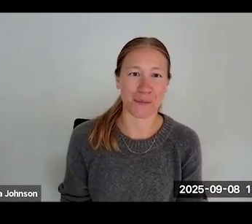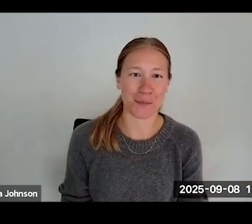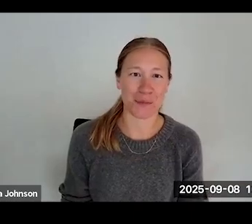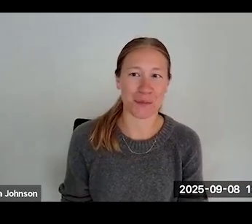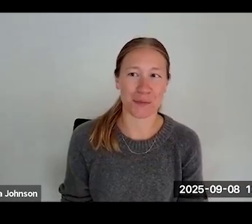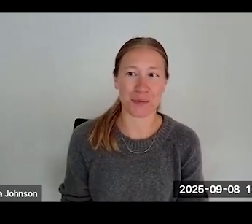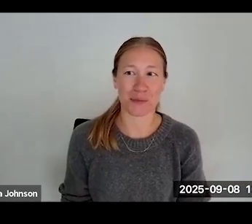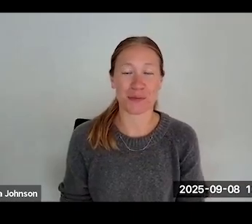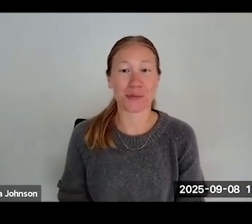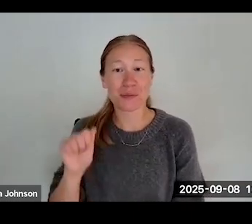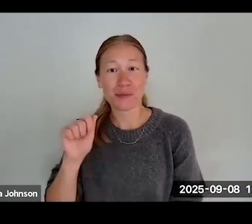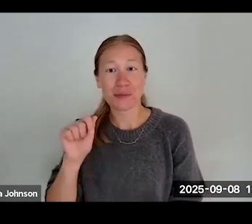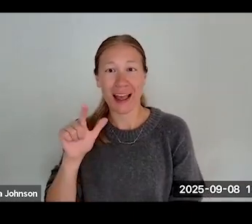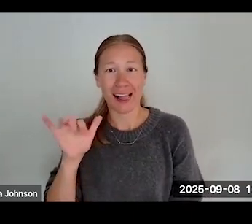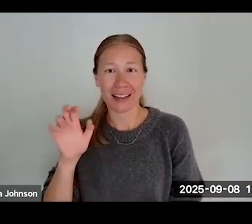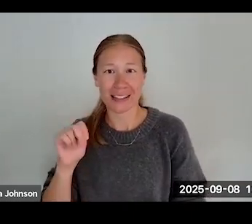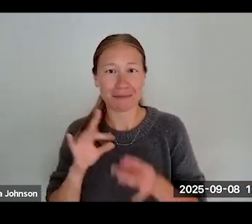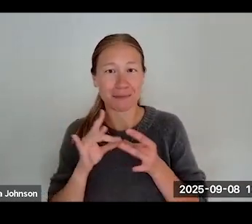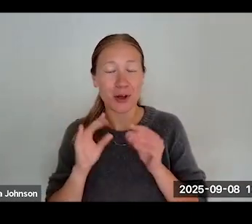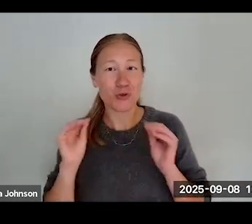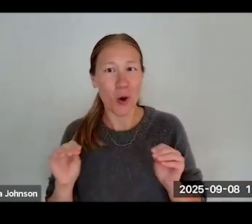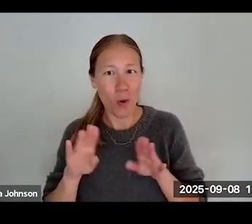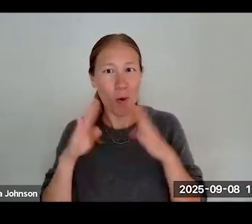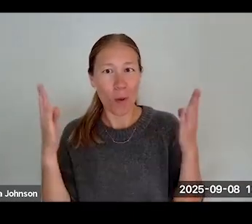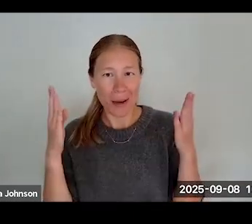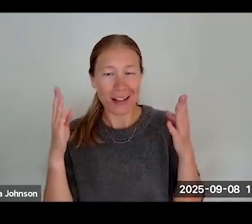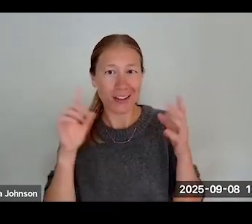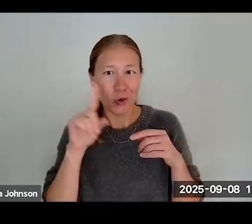[Allison] There are no open questions at this time, Phil. Excellent.